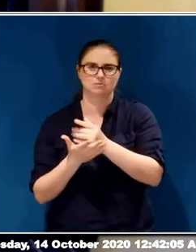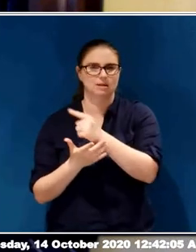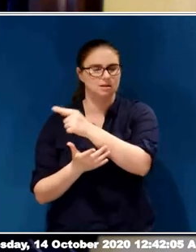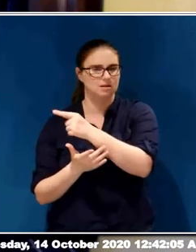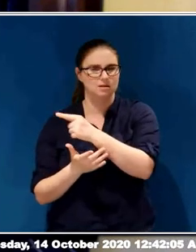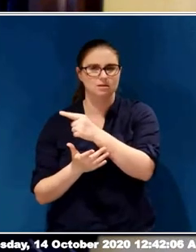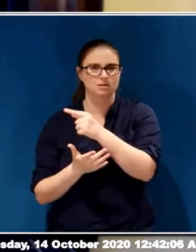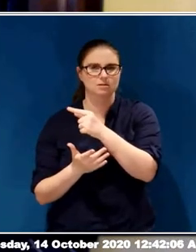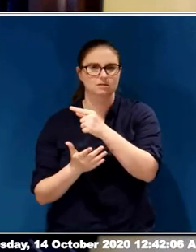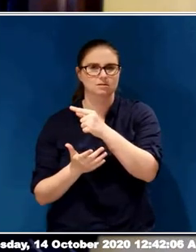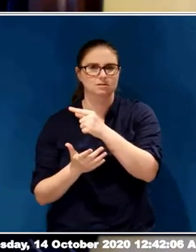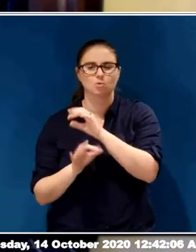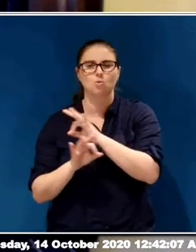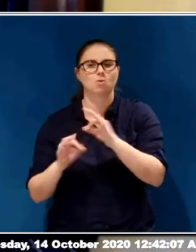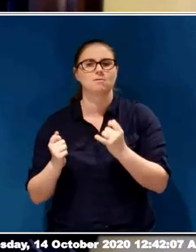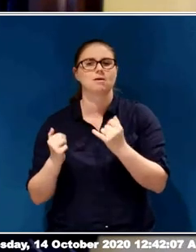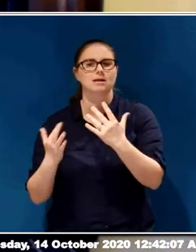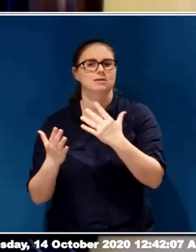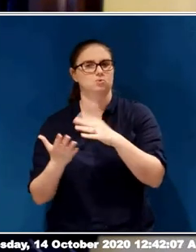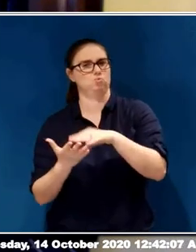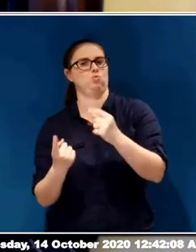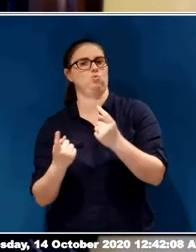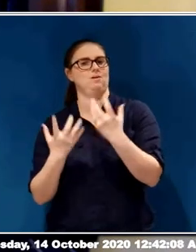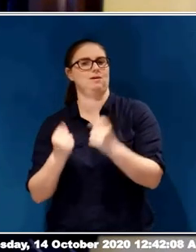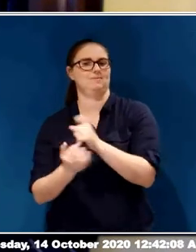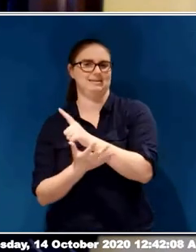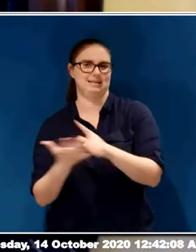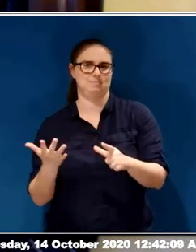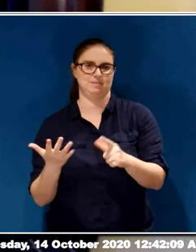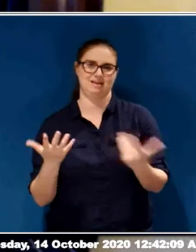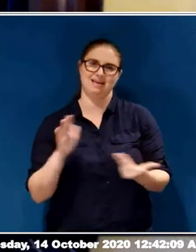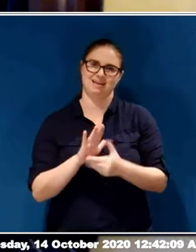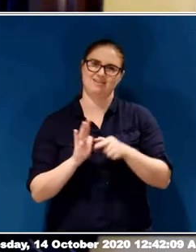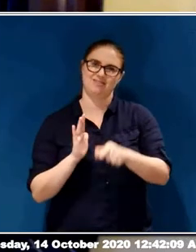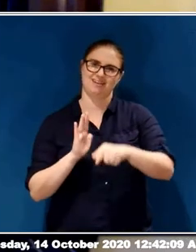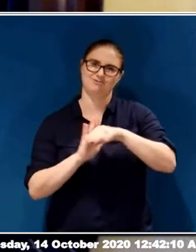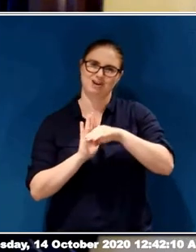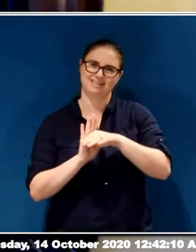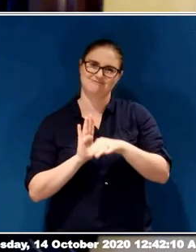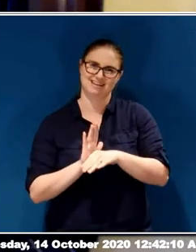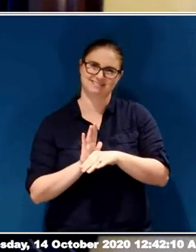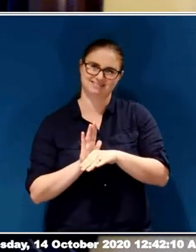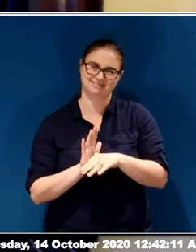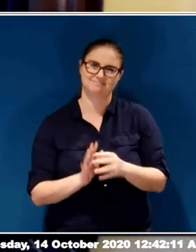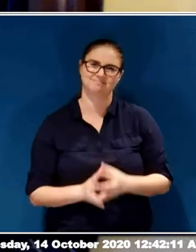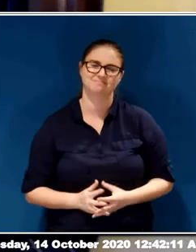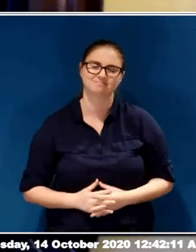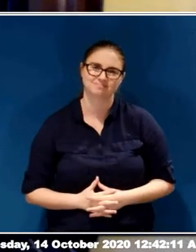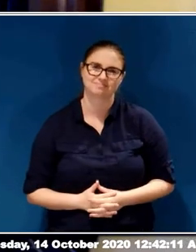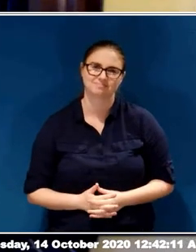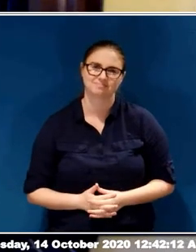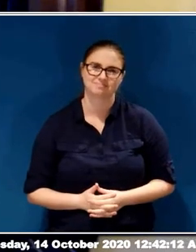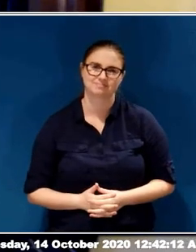It means that there is potentially an inconsistency in how schools understand